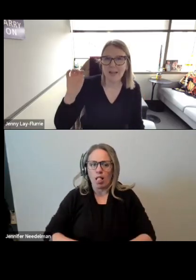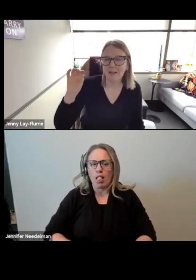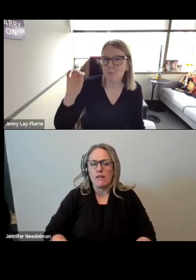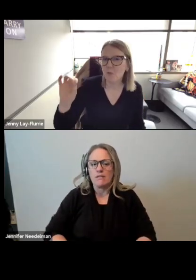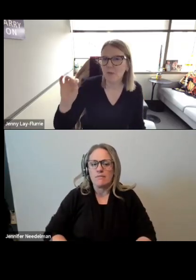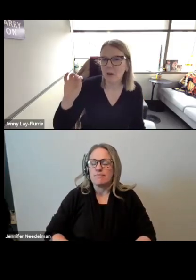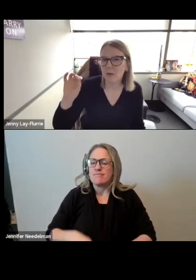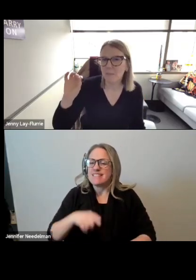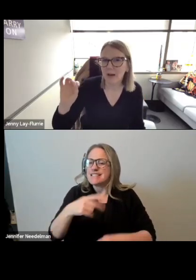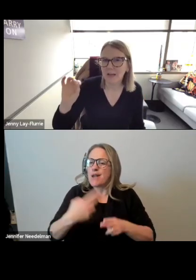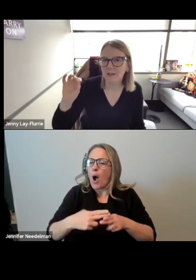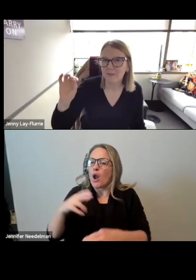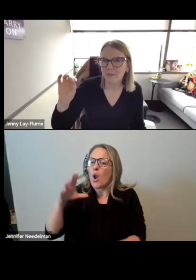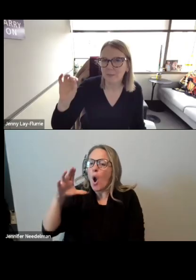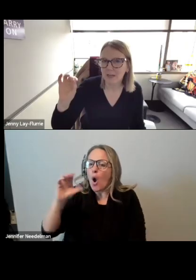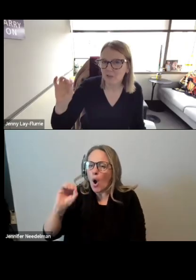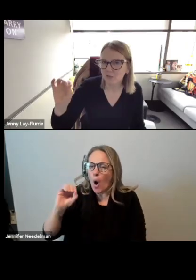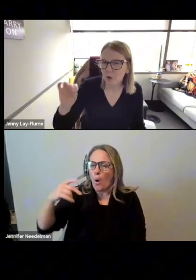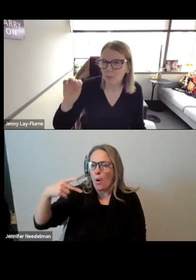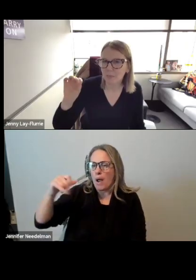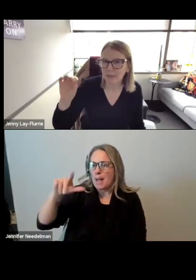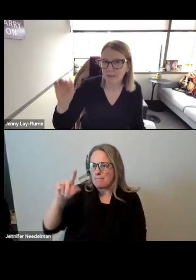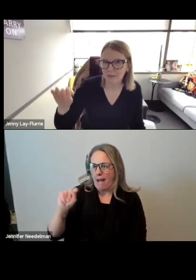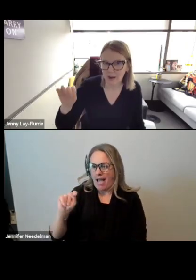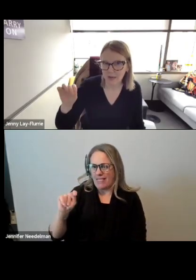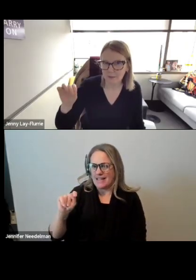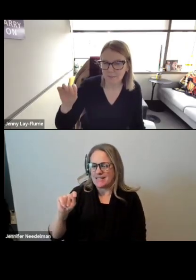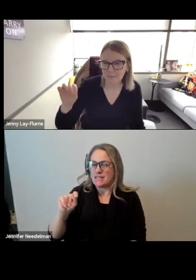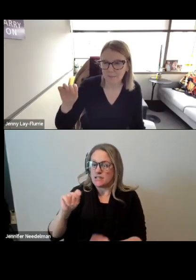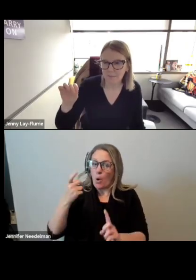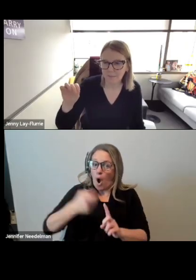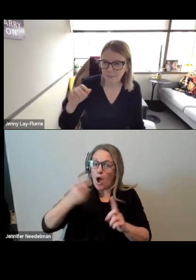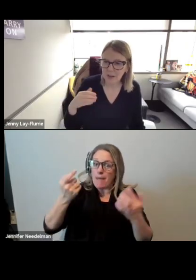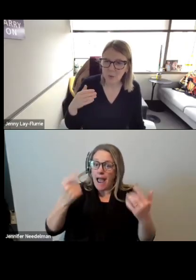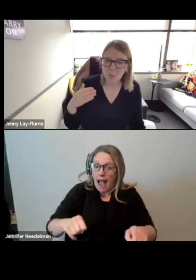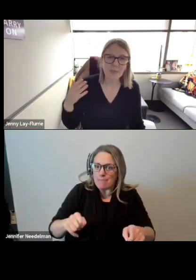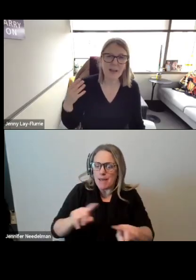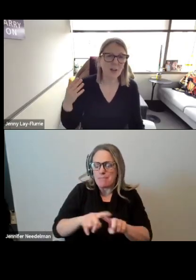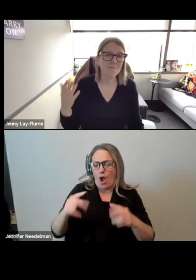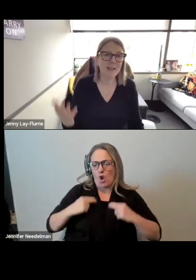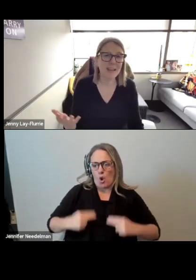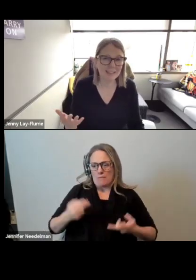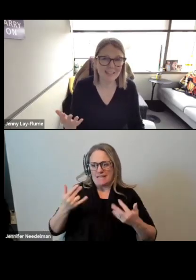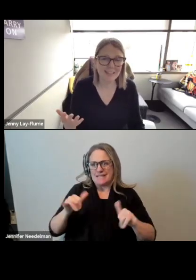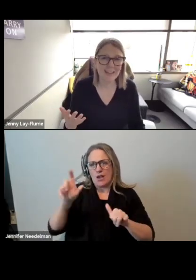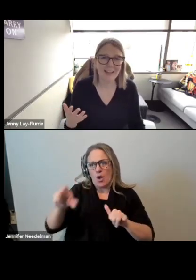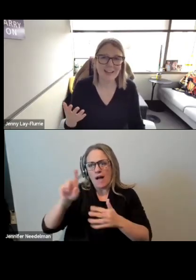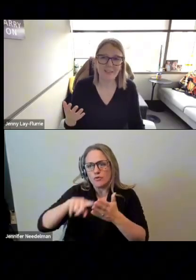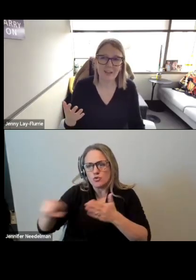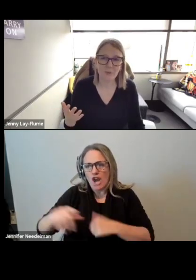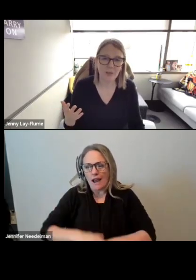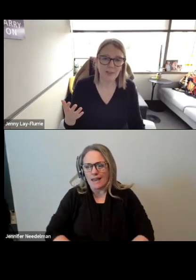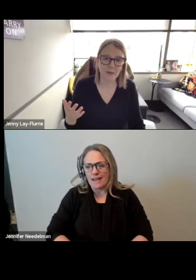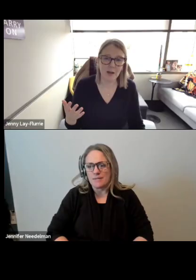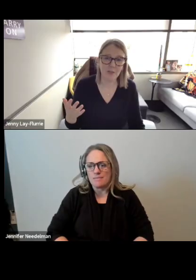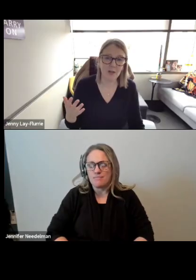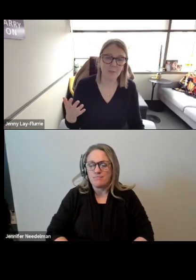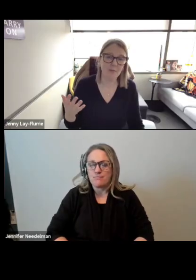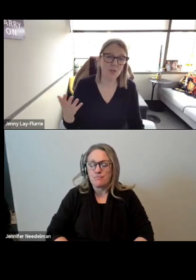but it's moving it by by default, by design. What that could mean is that if we think about the number